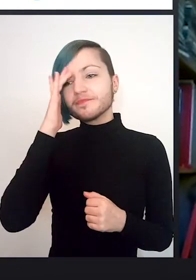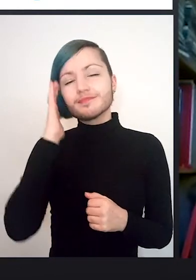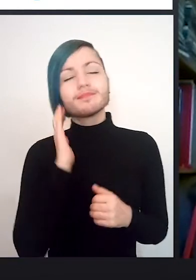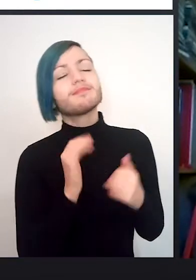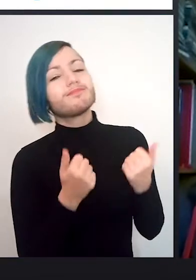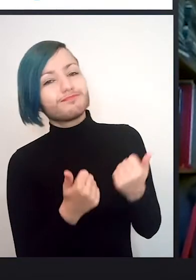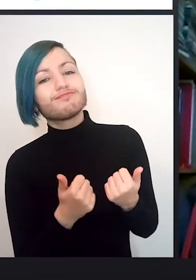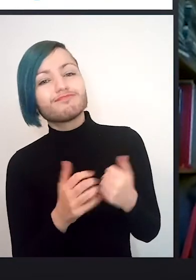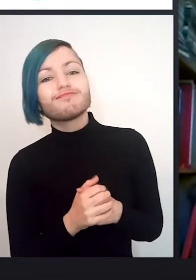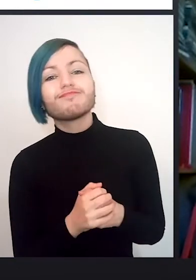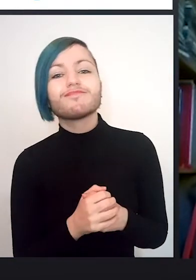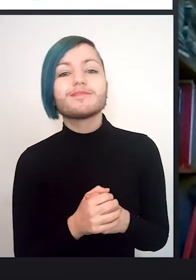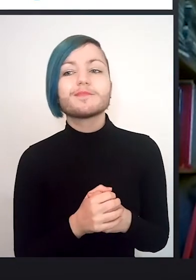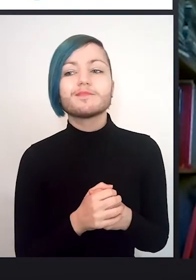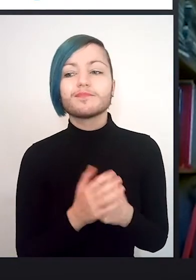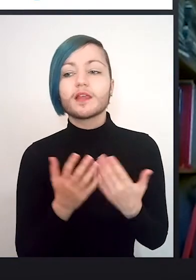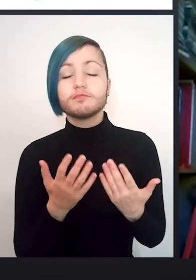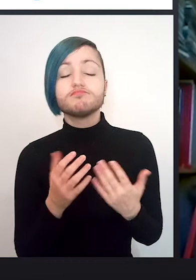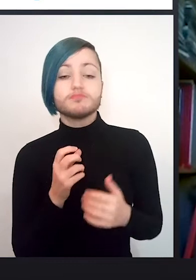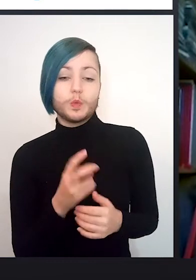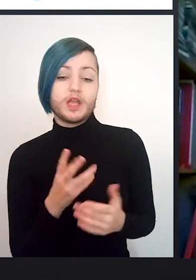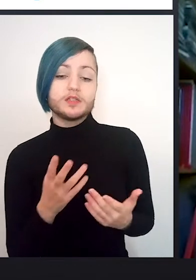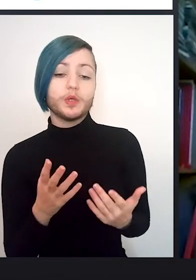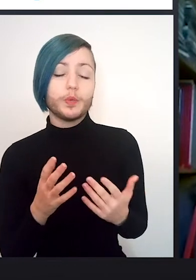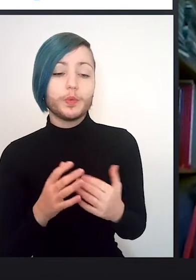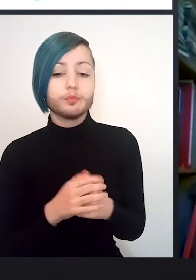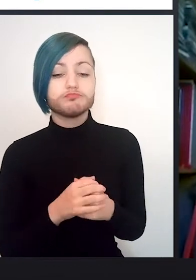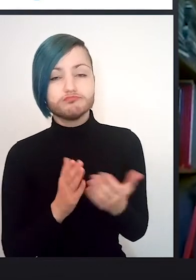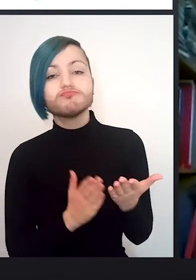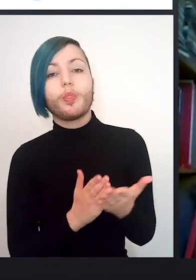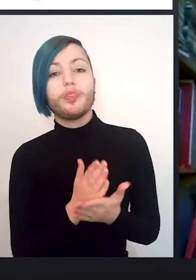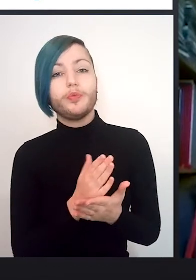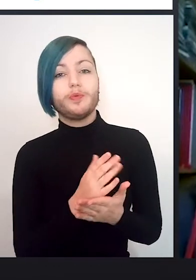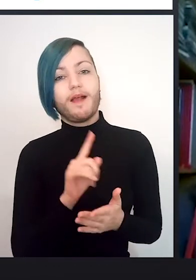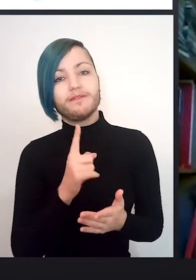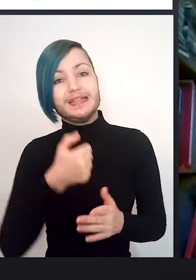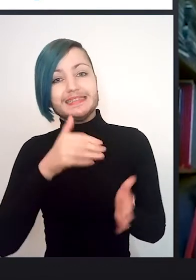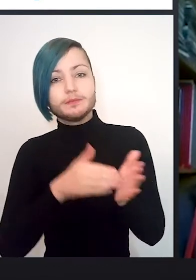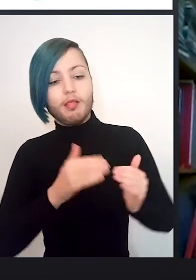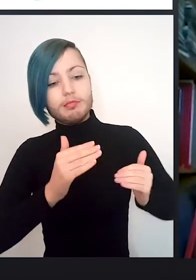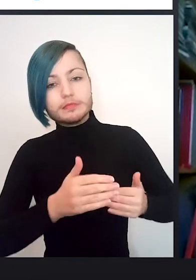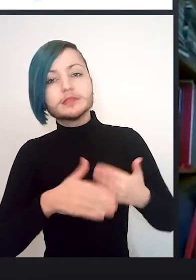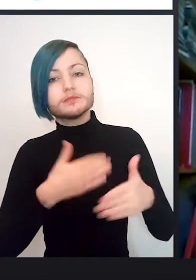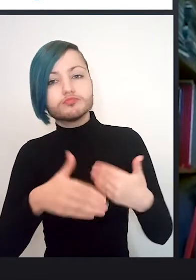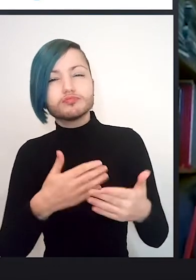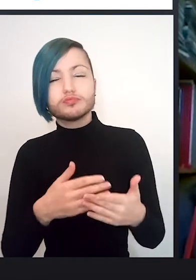Right. So, we've got to around... we got through those first 6 months, sounds like it was all very